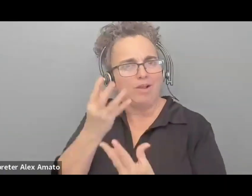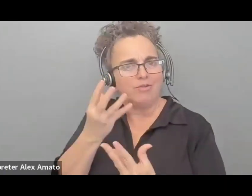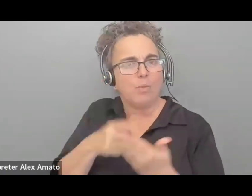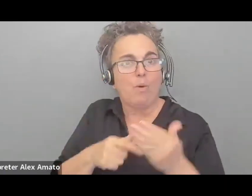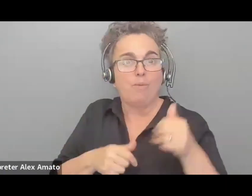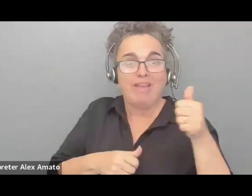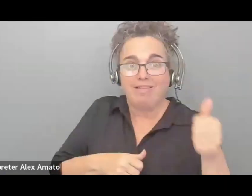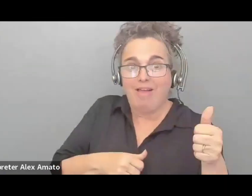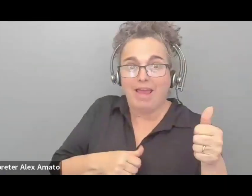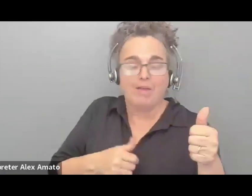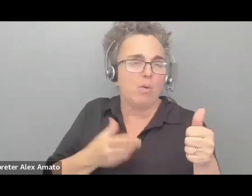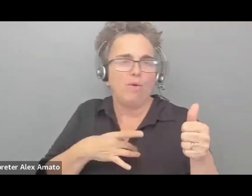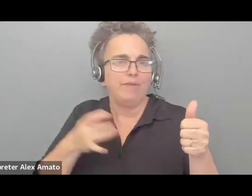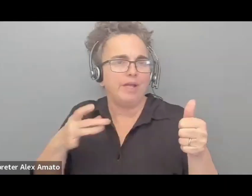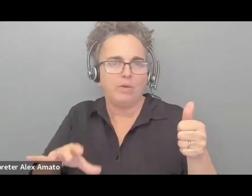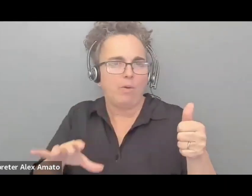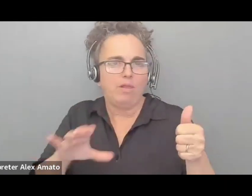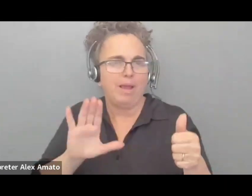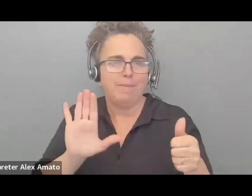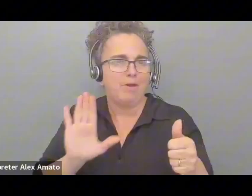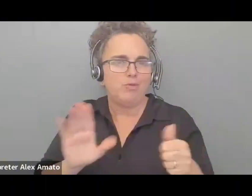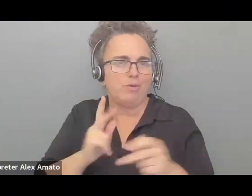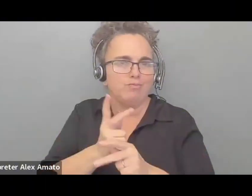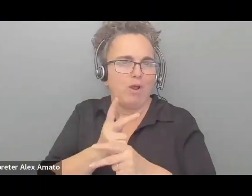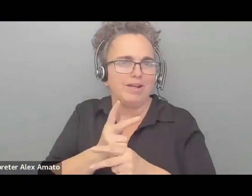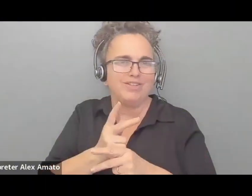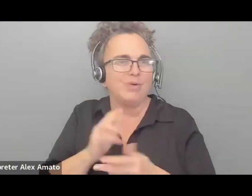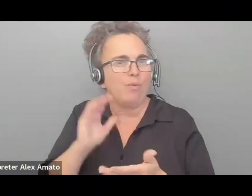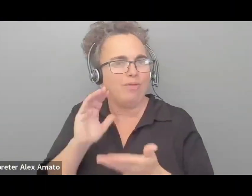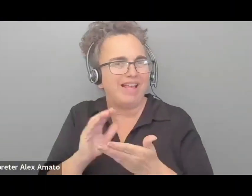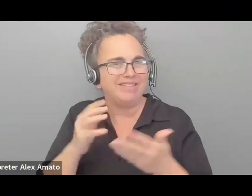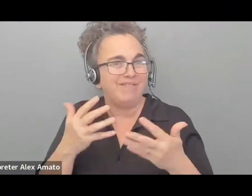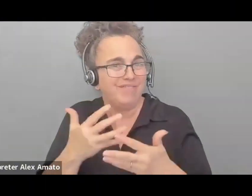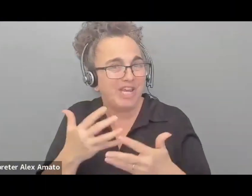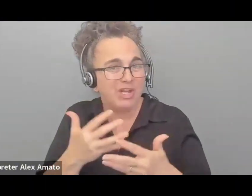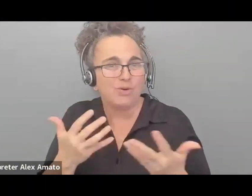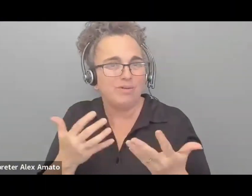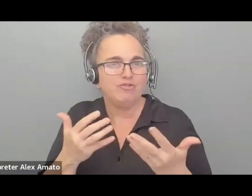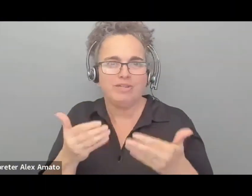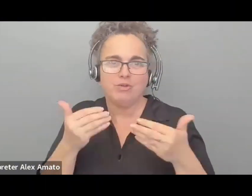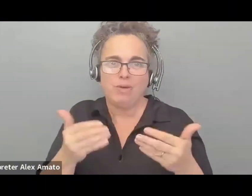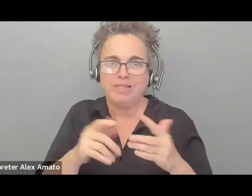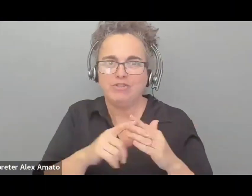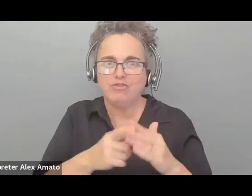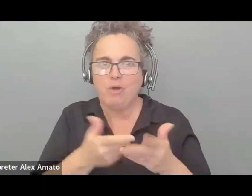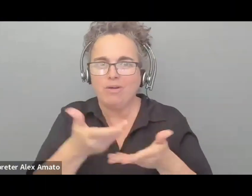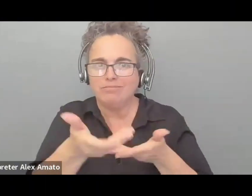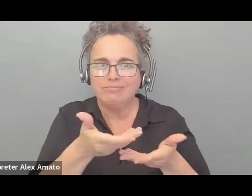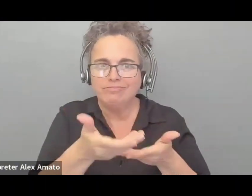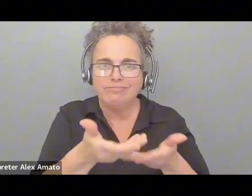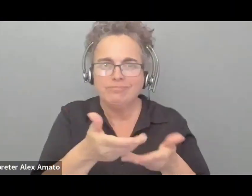And so having less fear around just starting that engagement and that, yes we wanna make sure we're being thoughtful